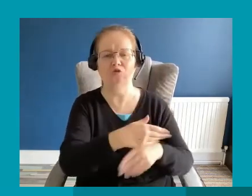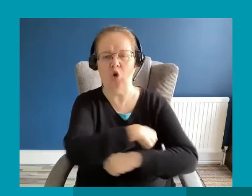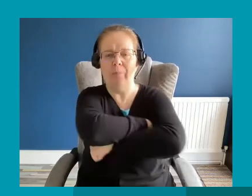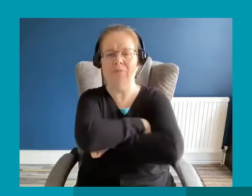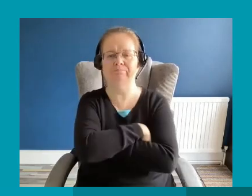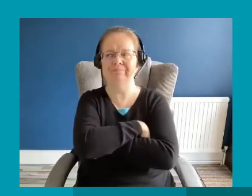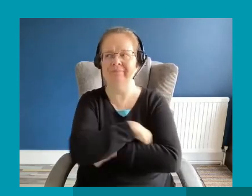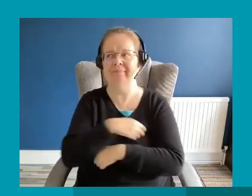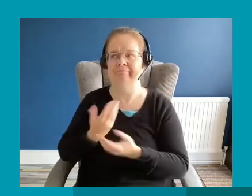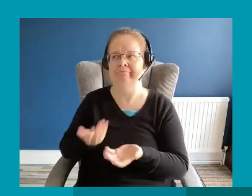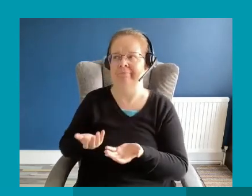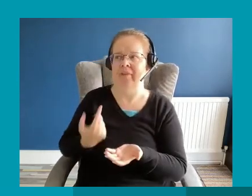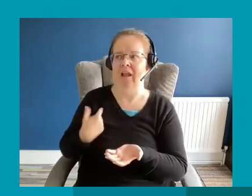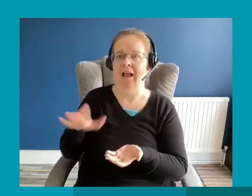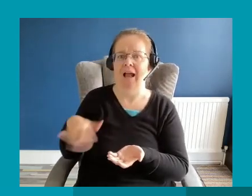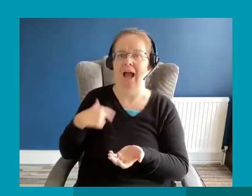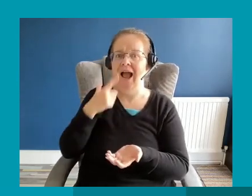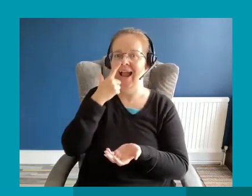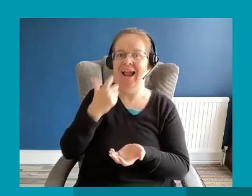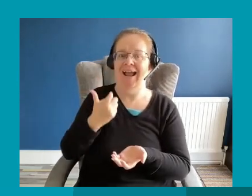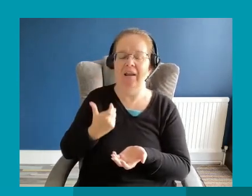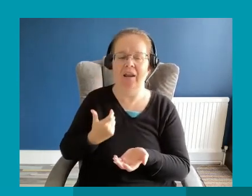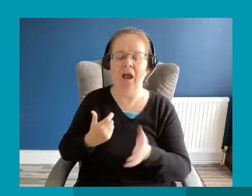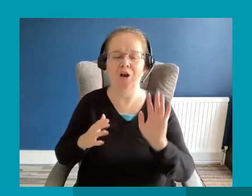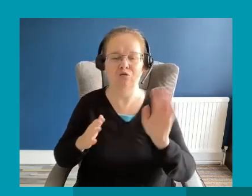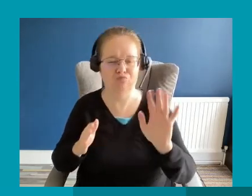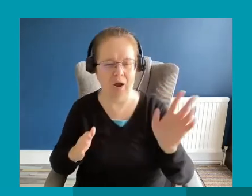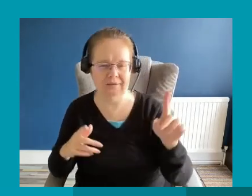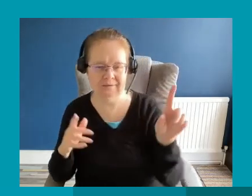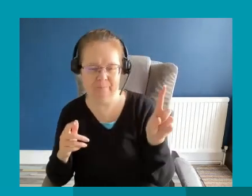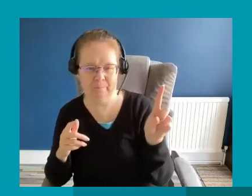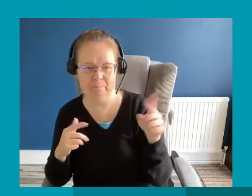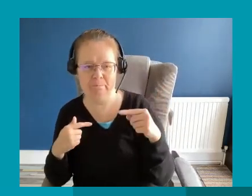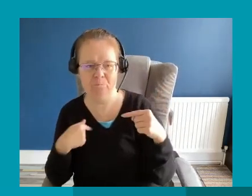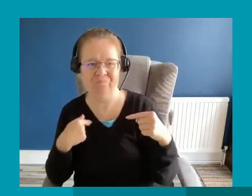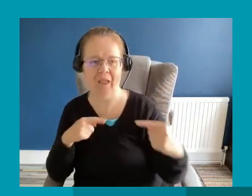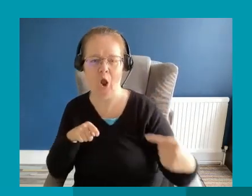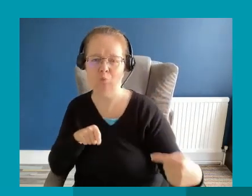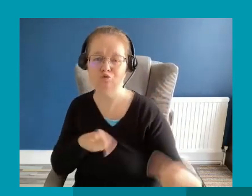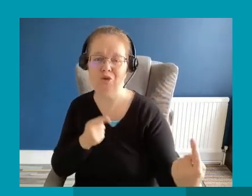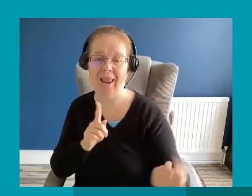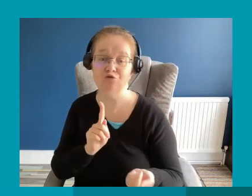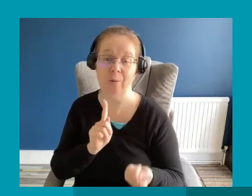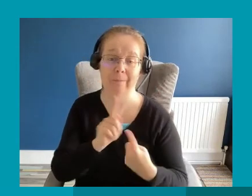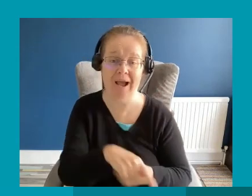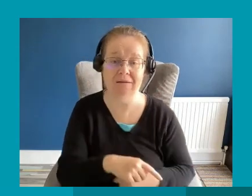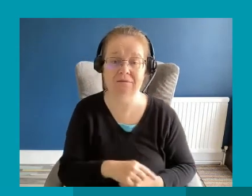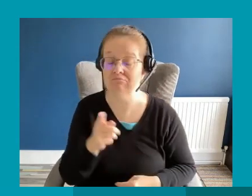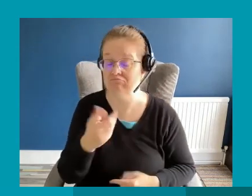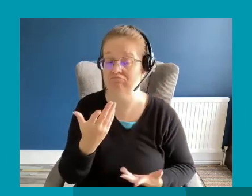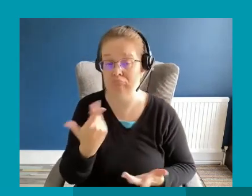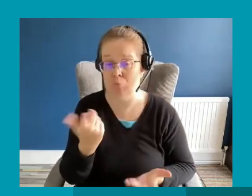OK, so I'm going to challenge that individual back and say So what are you going to do about that? How are you going to demonstrate